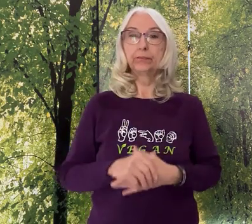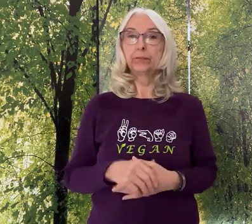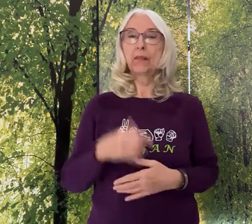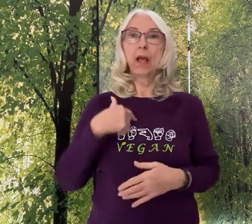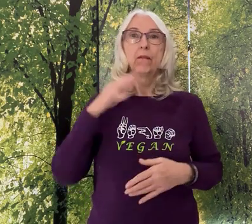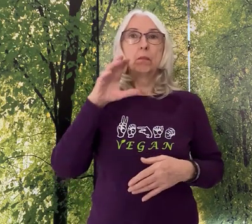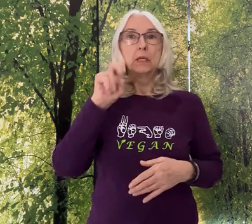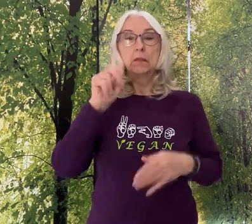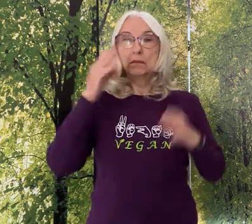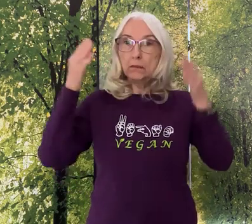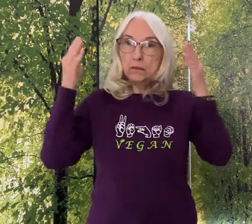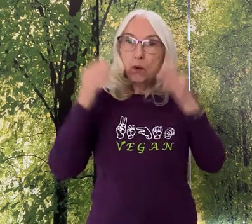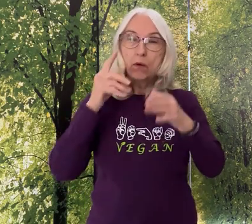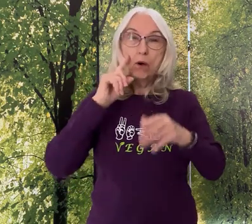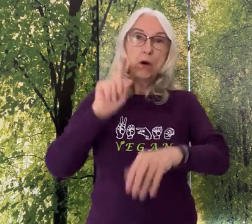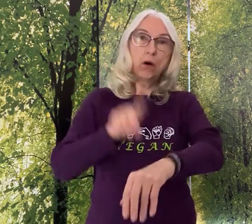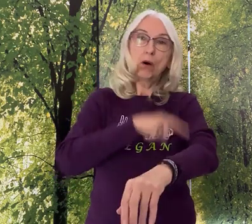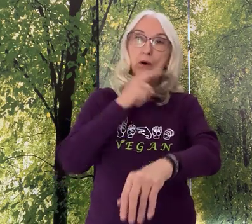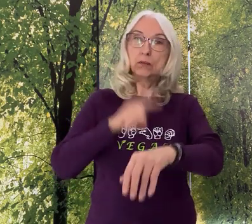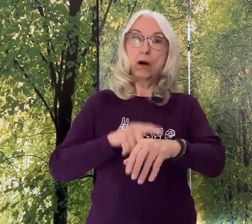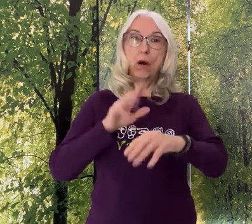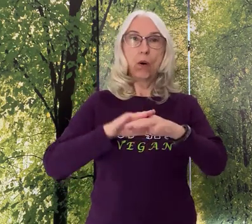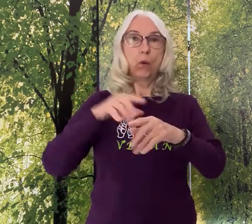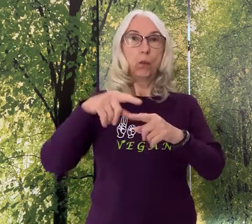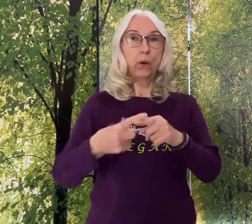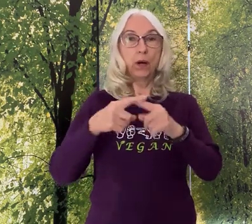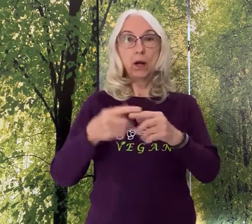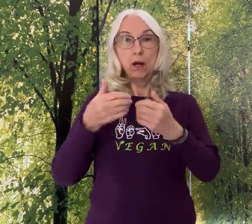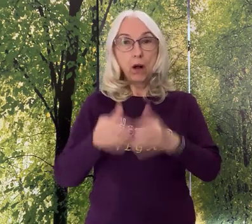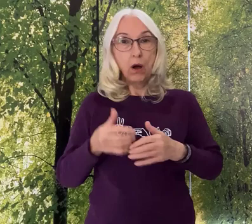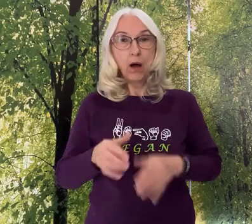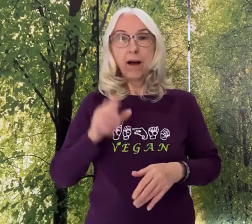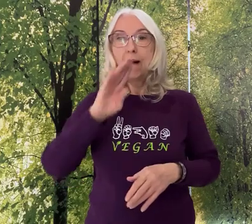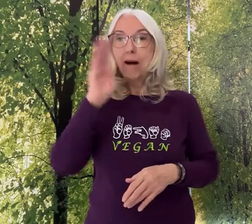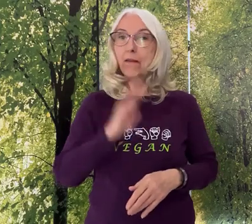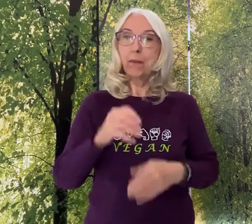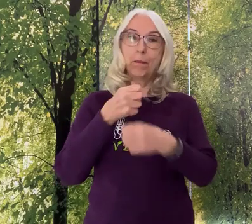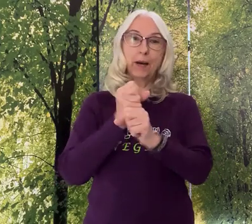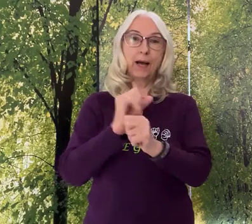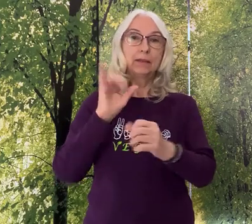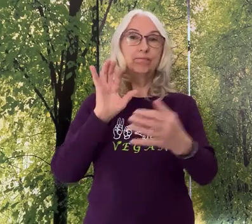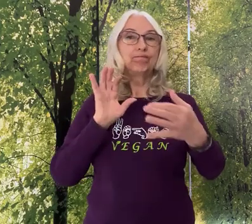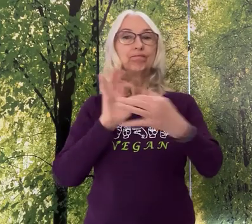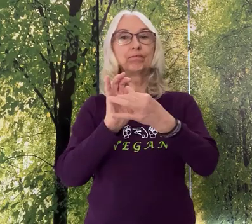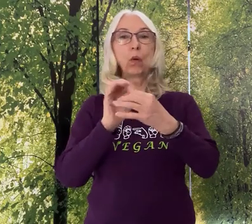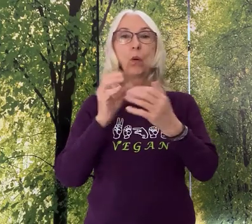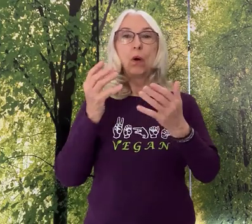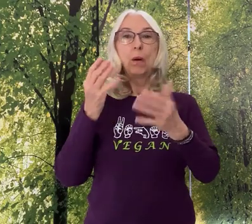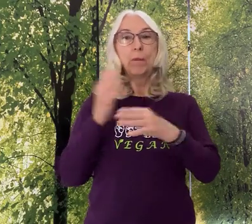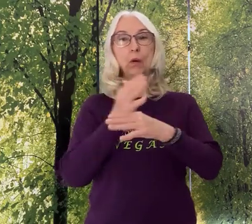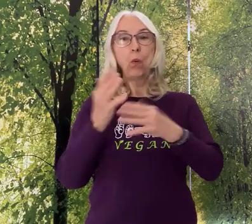I had been focused for so long on weight loss, yet never made the connection between